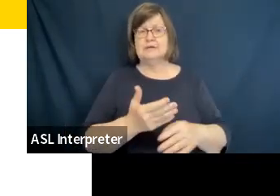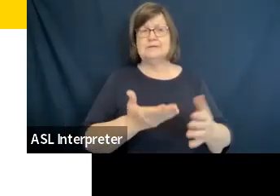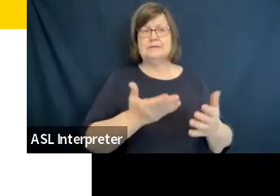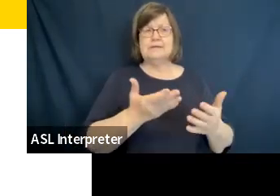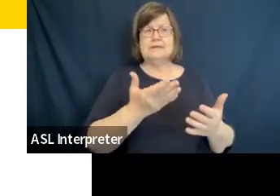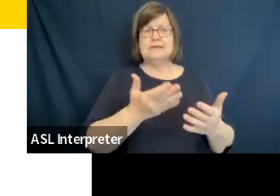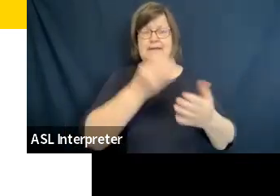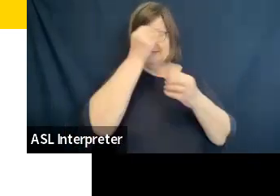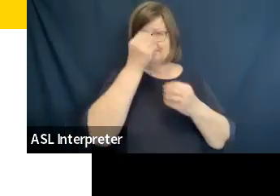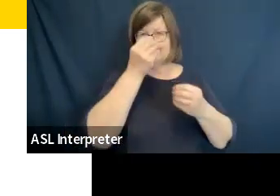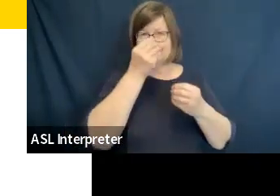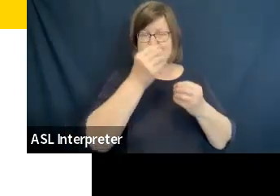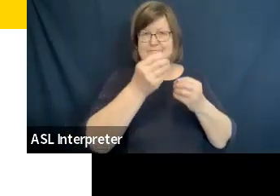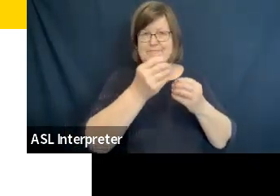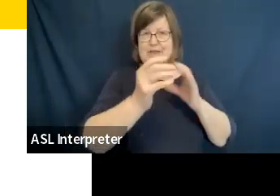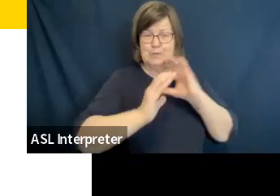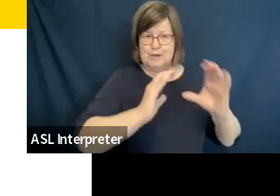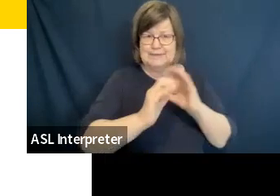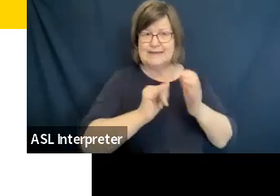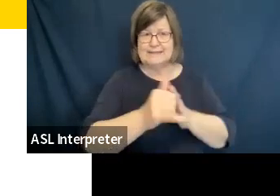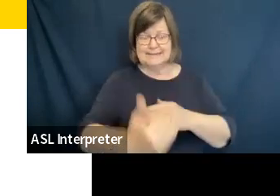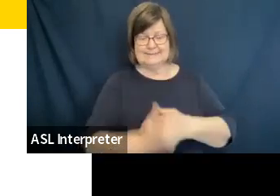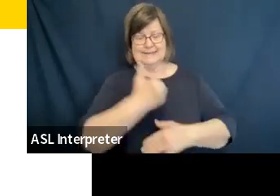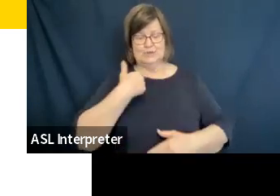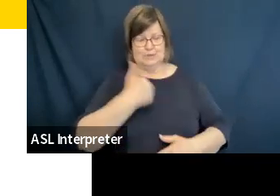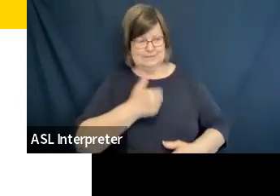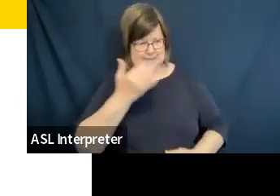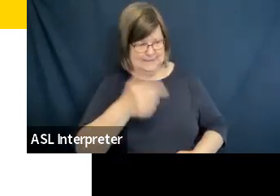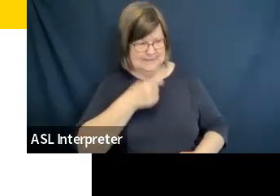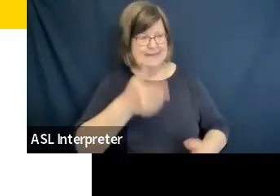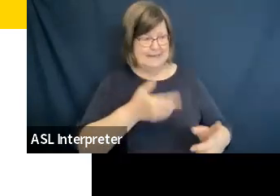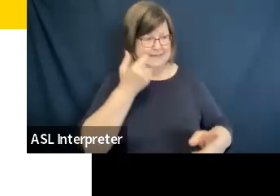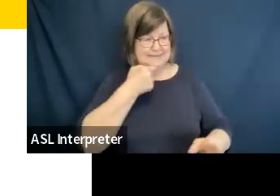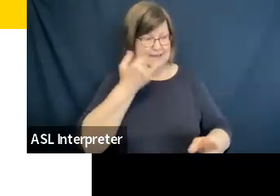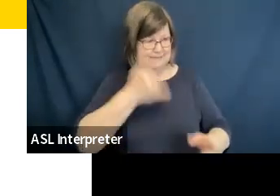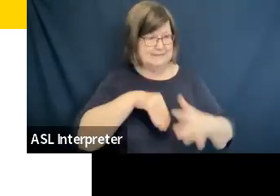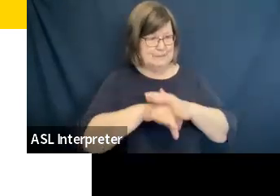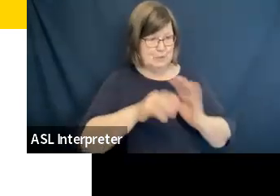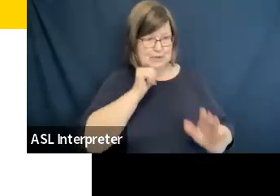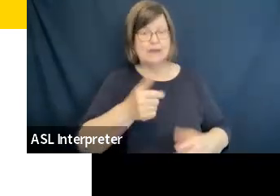to us about whether this is accessible to people or not, and so far this has been,